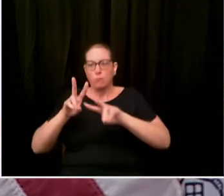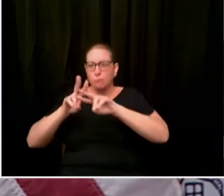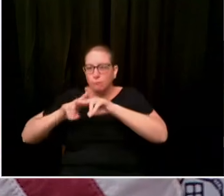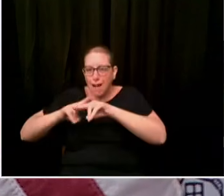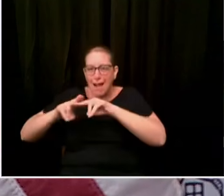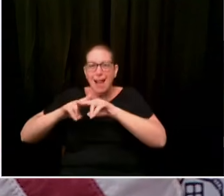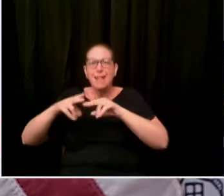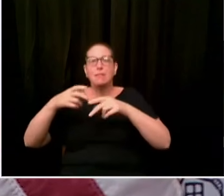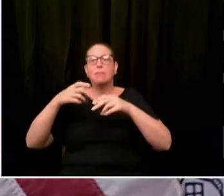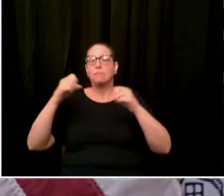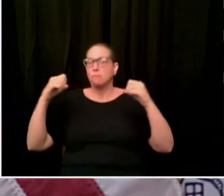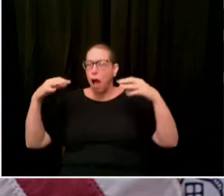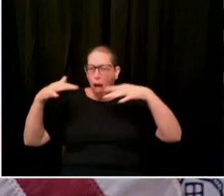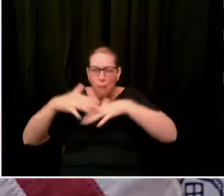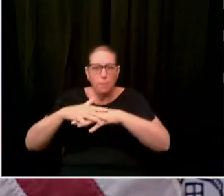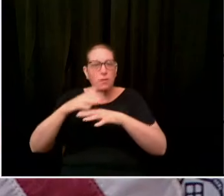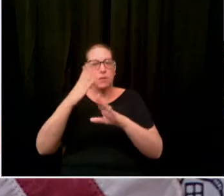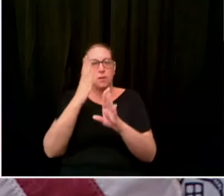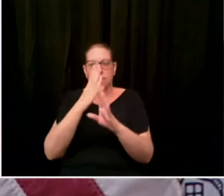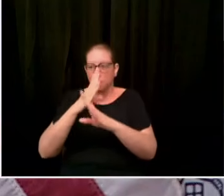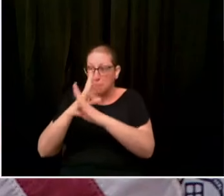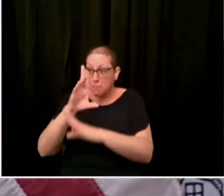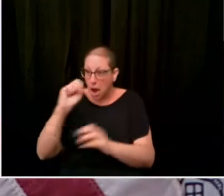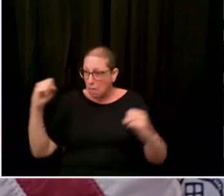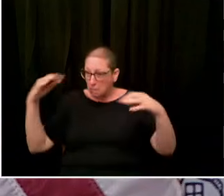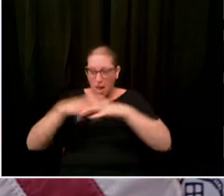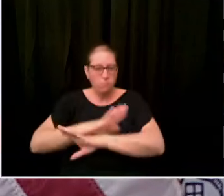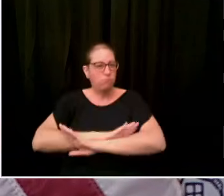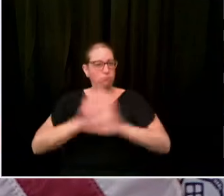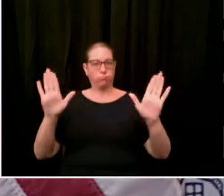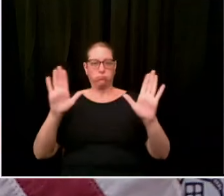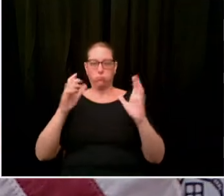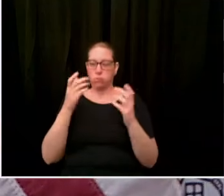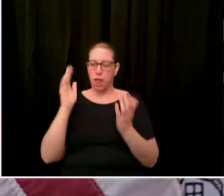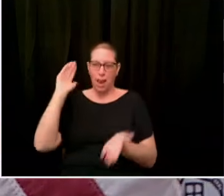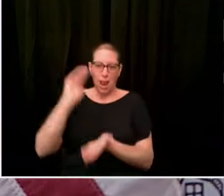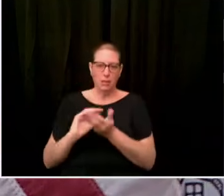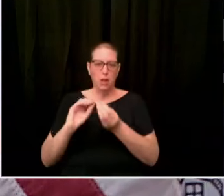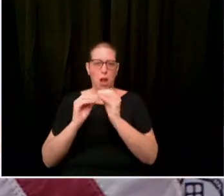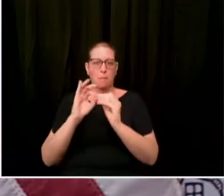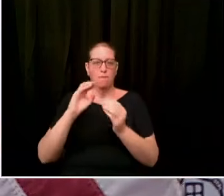PEOPLE ON THE A TRAIN, I DON'T WANT A LOT OF